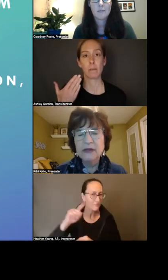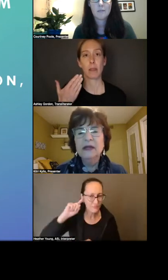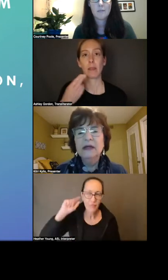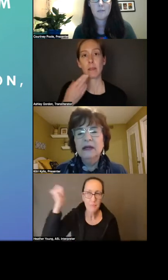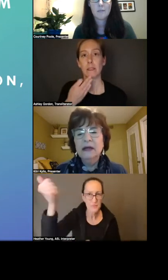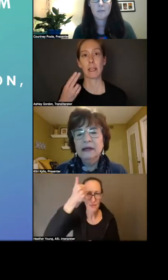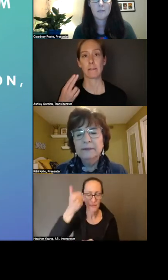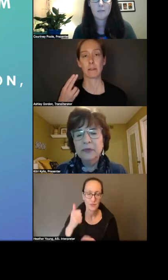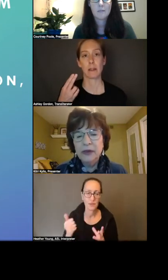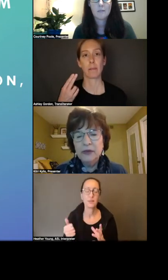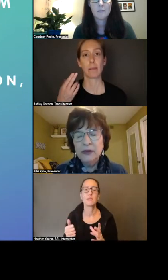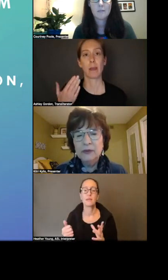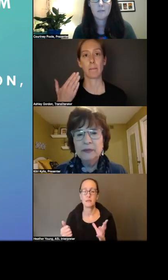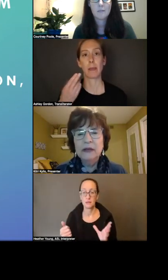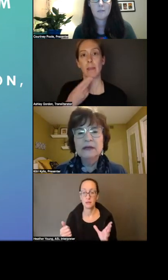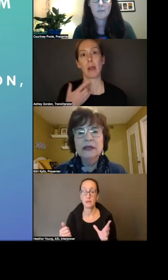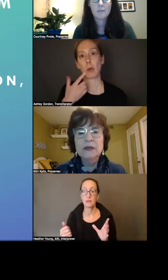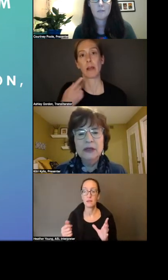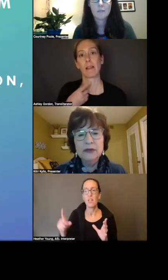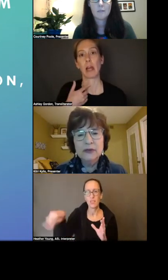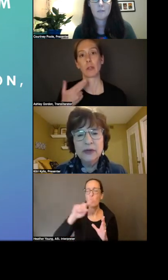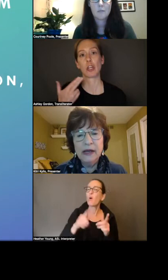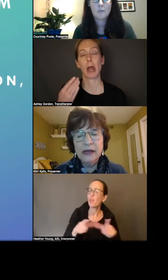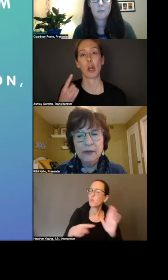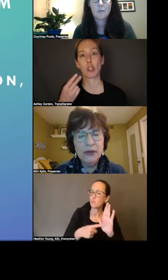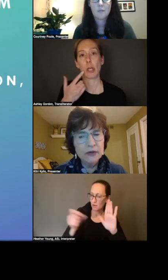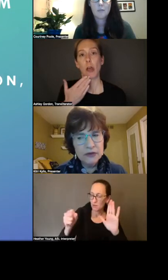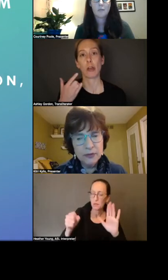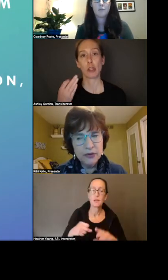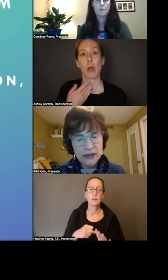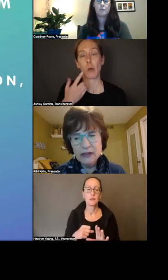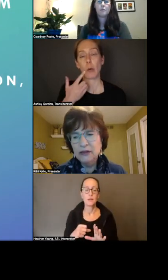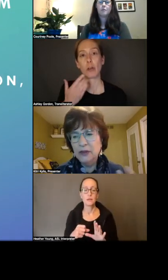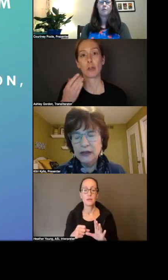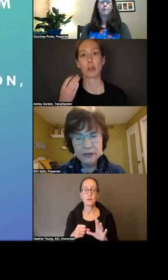they were the language models. We also supported kids who had implants